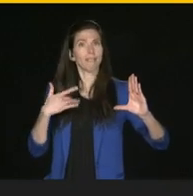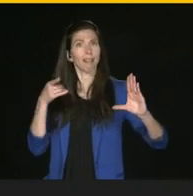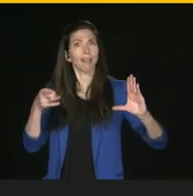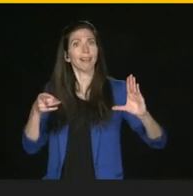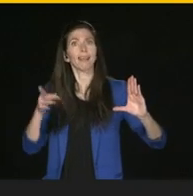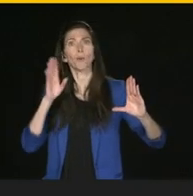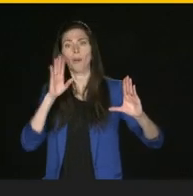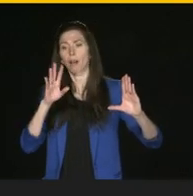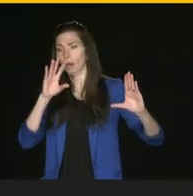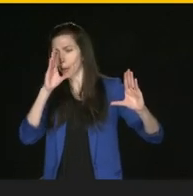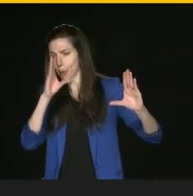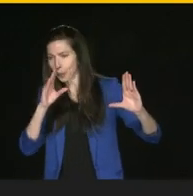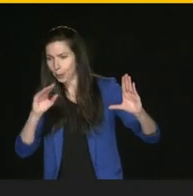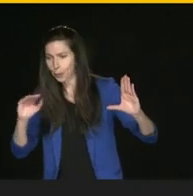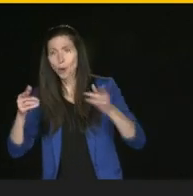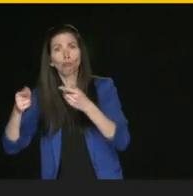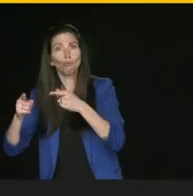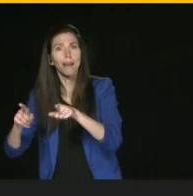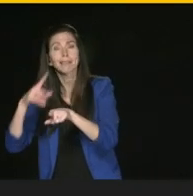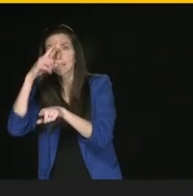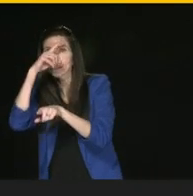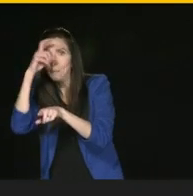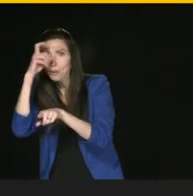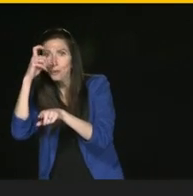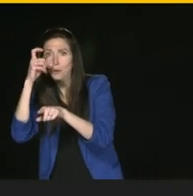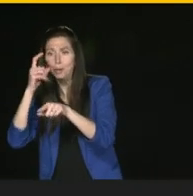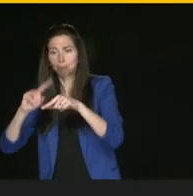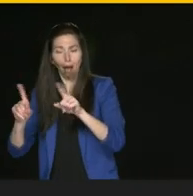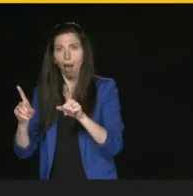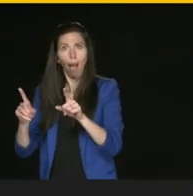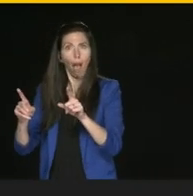LASTING UNTIL THE SUMMER. THAT WON'T BE THE END OF THE